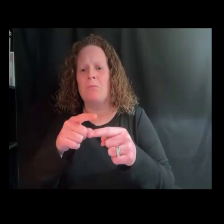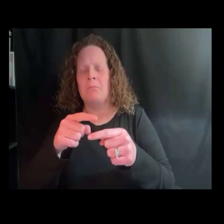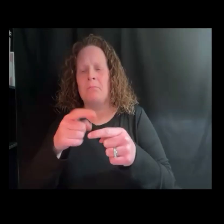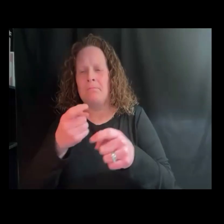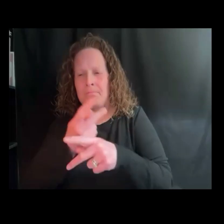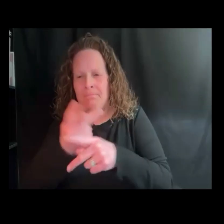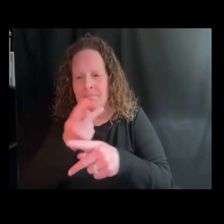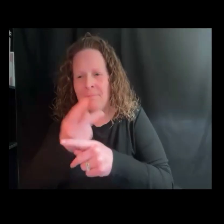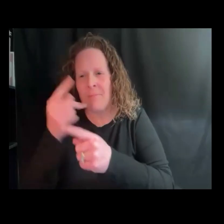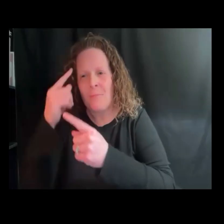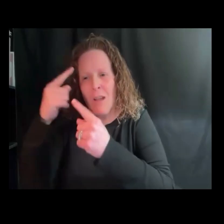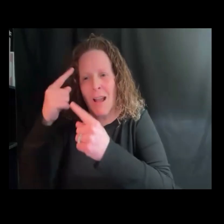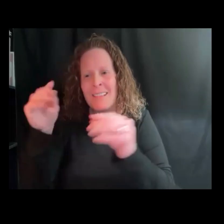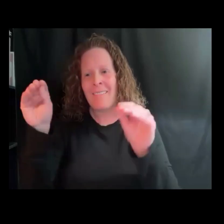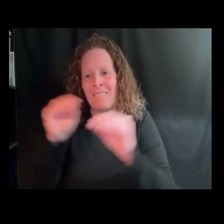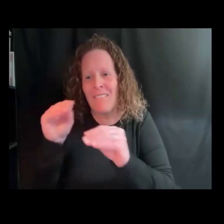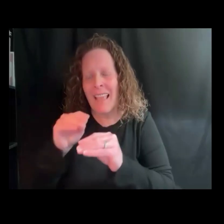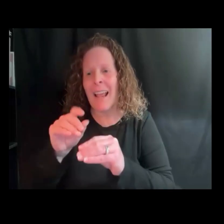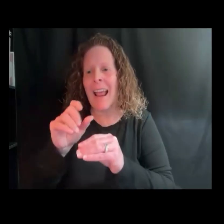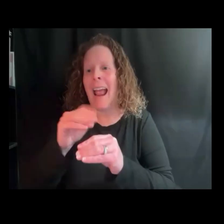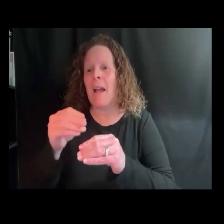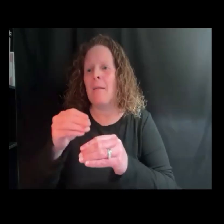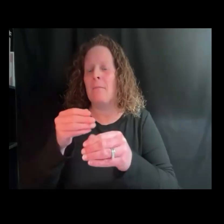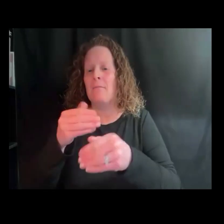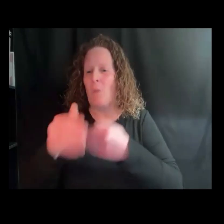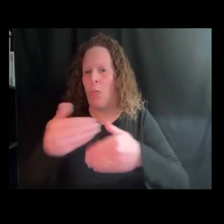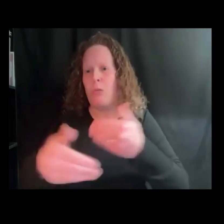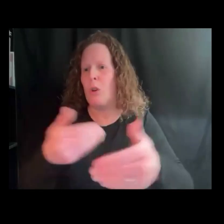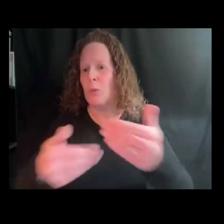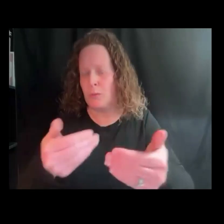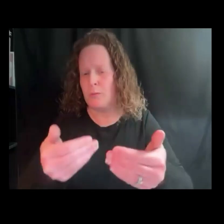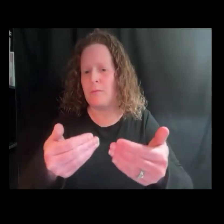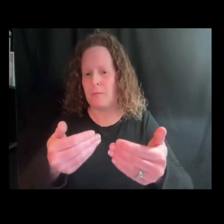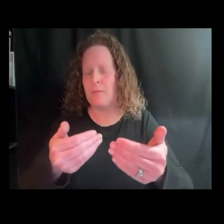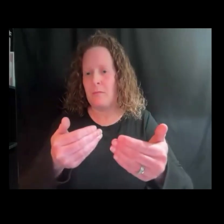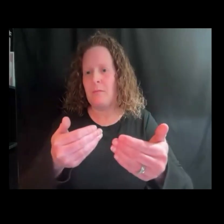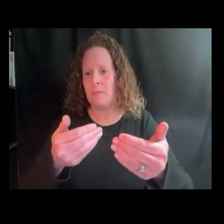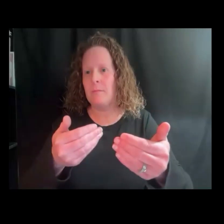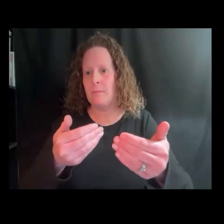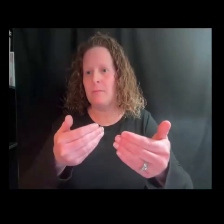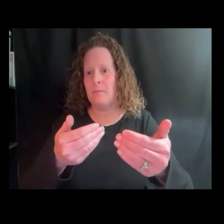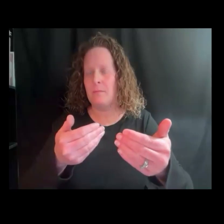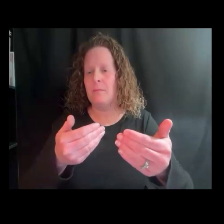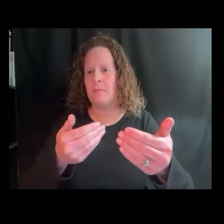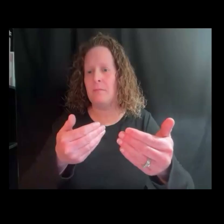possible. With this much information they should be able to move through the